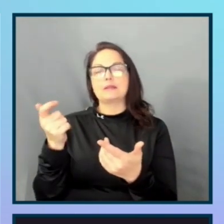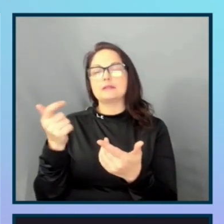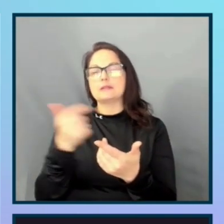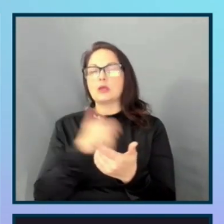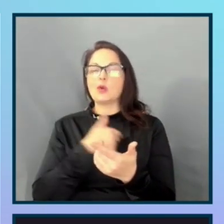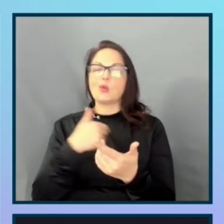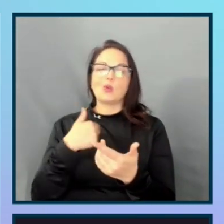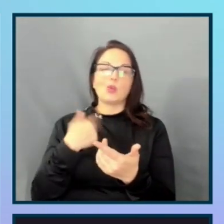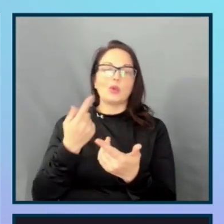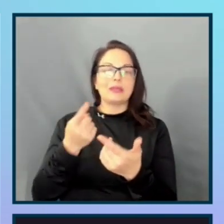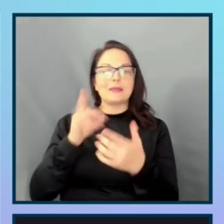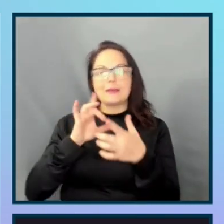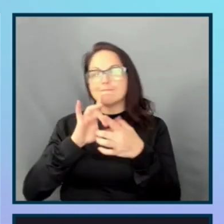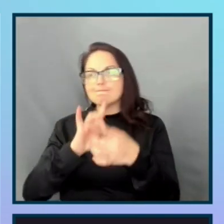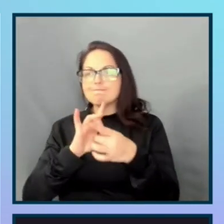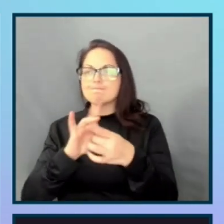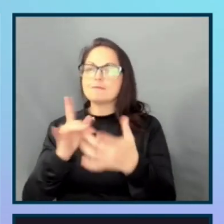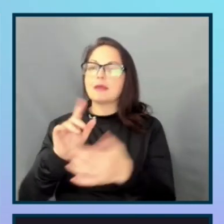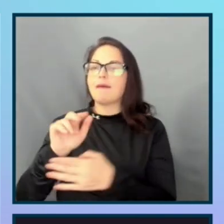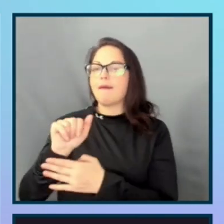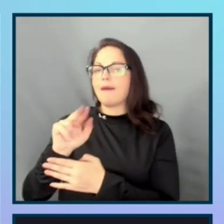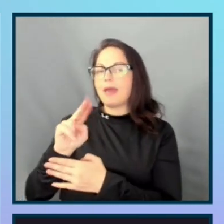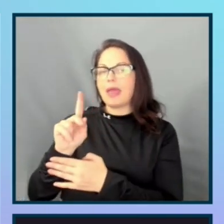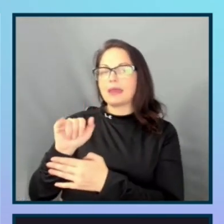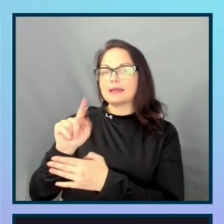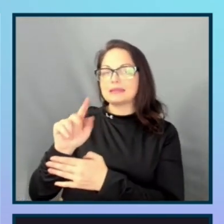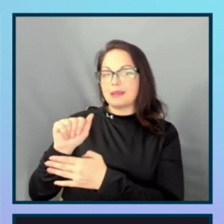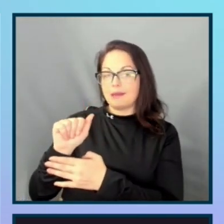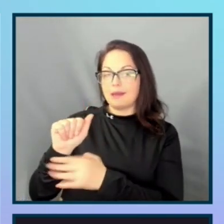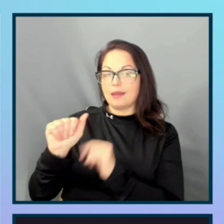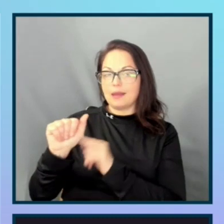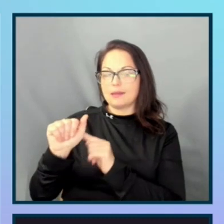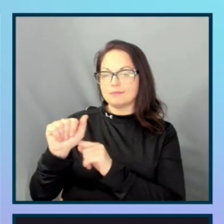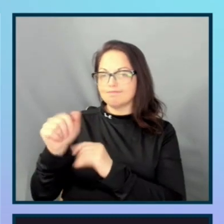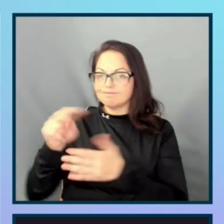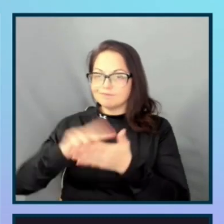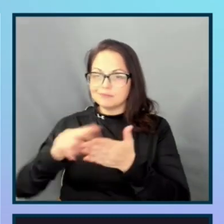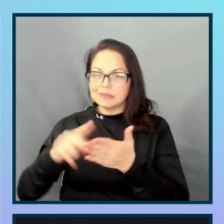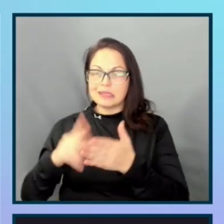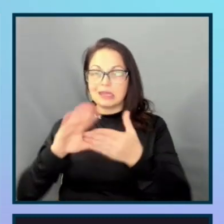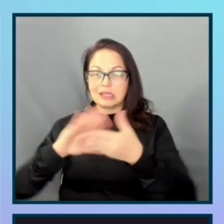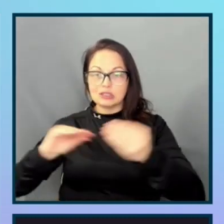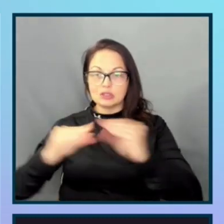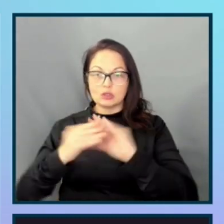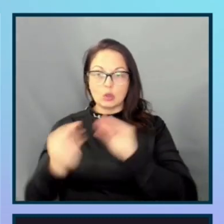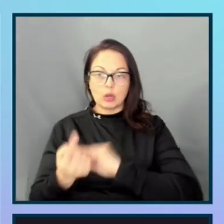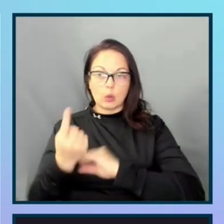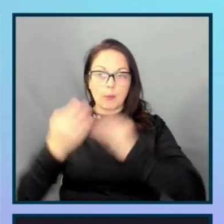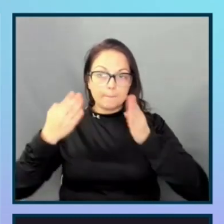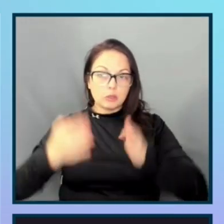Annecdata being the anecdotal story of one person, which we use to then represent to everybody.